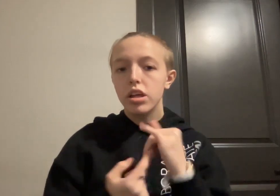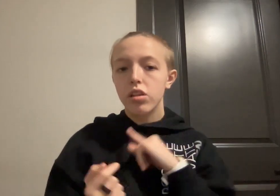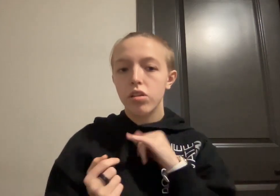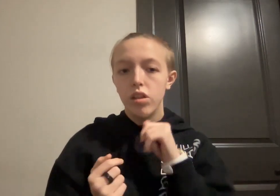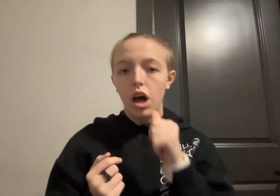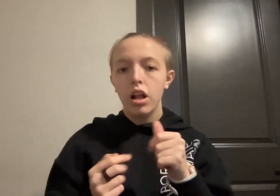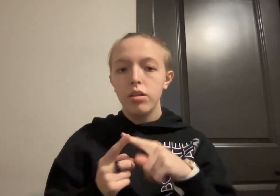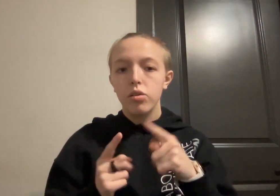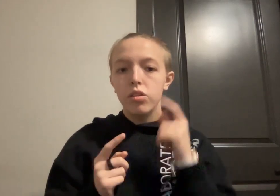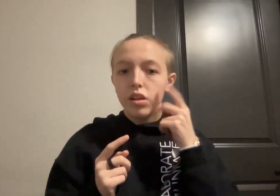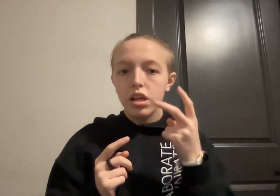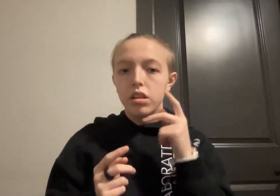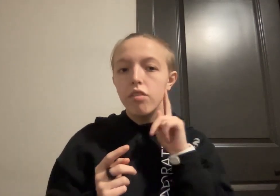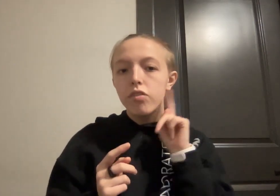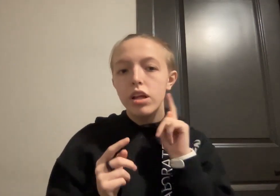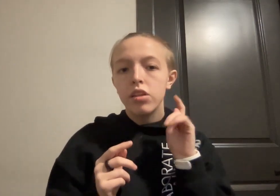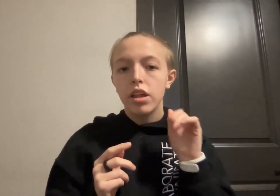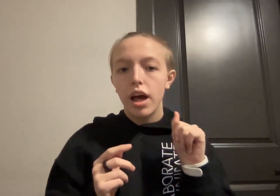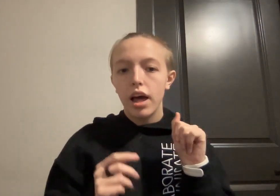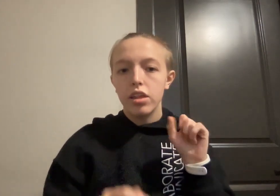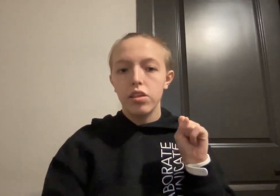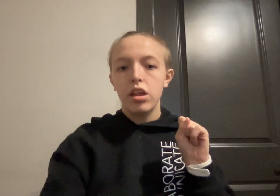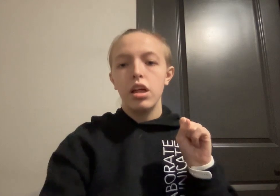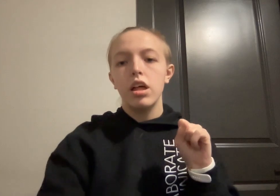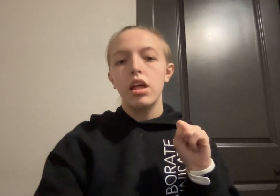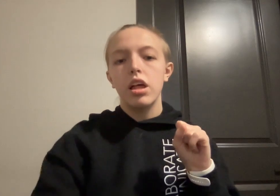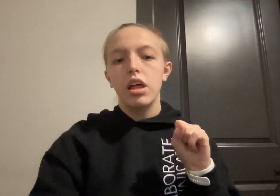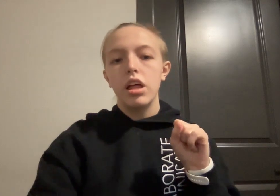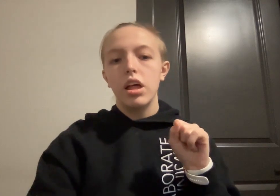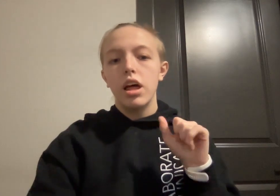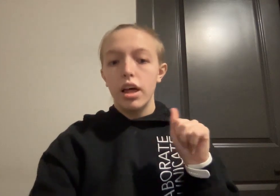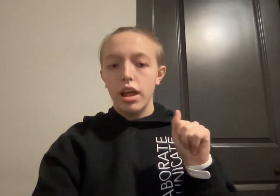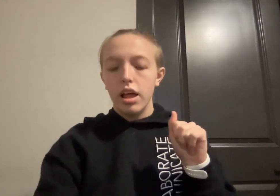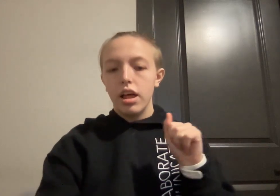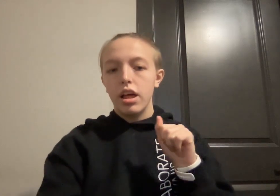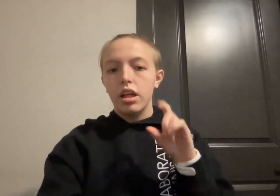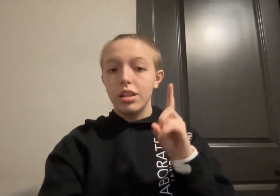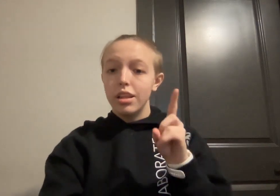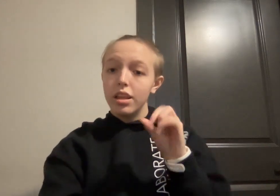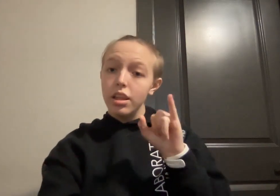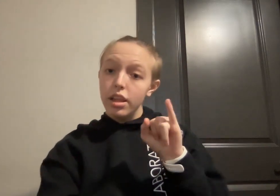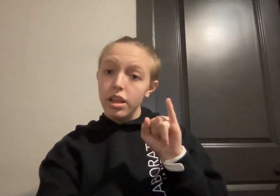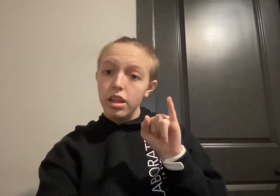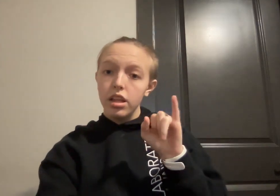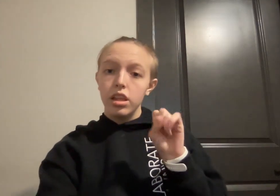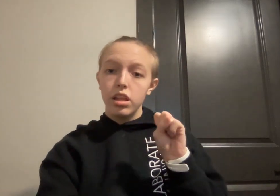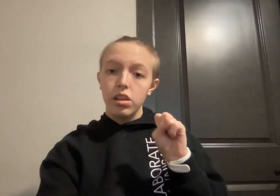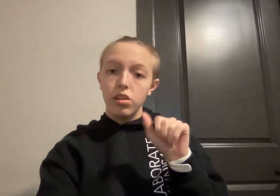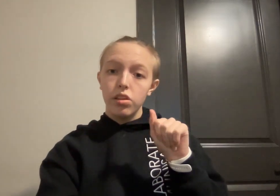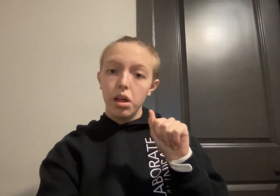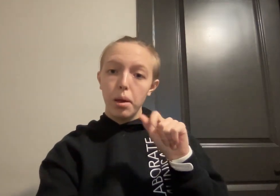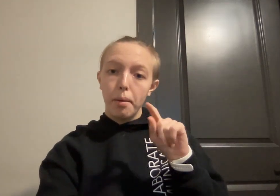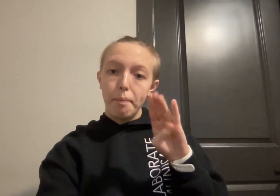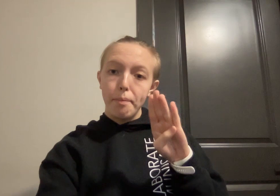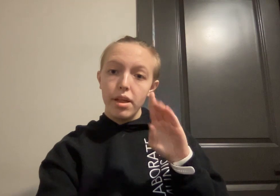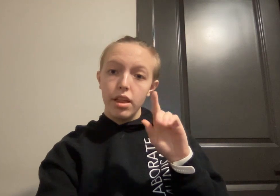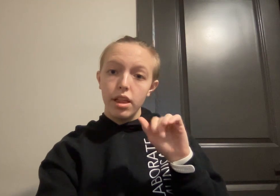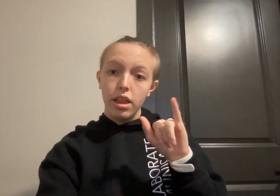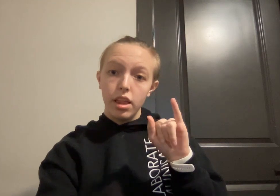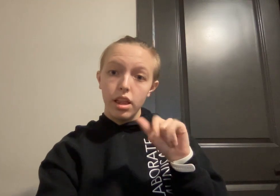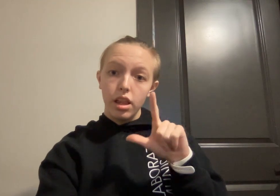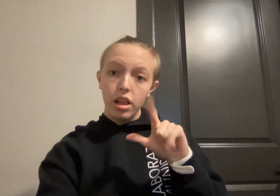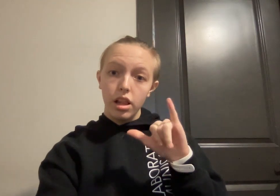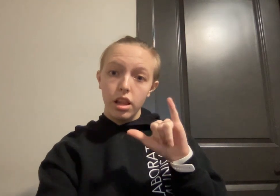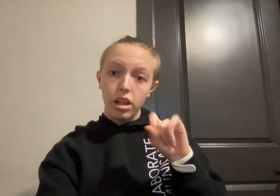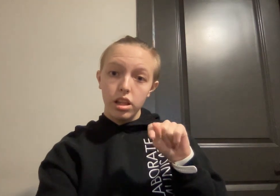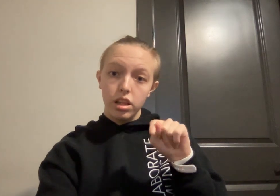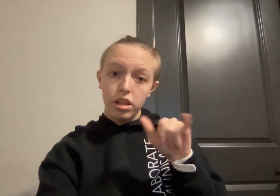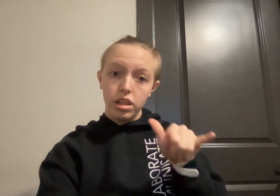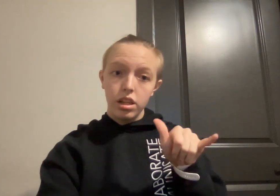is not to deafness as a disability